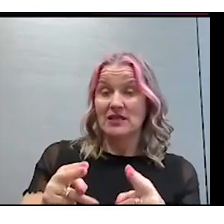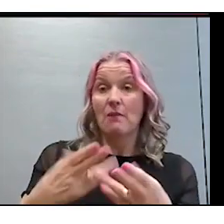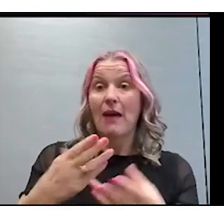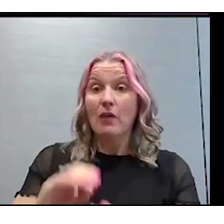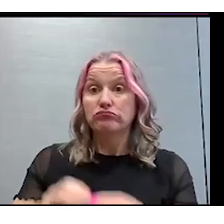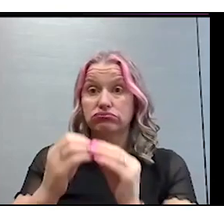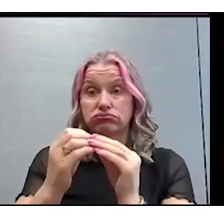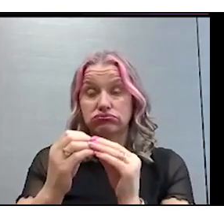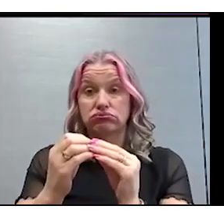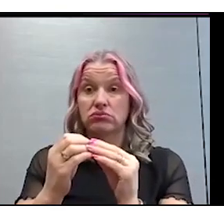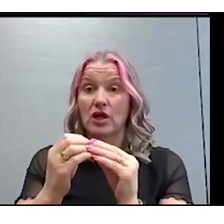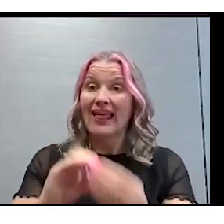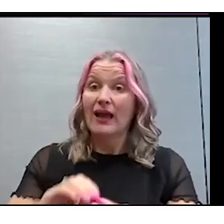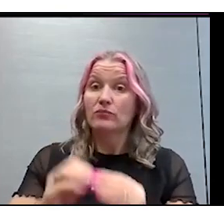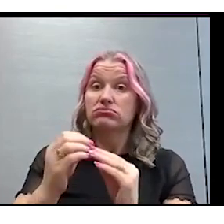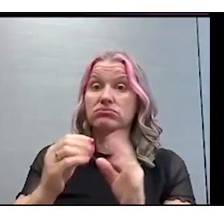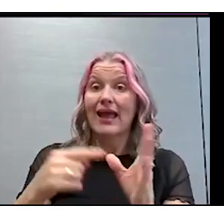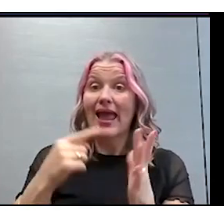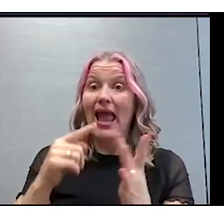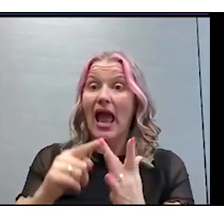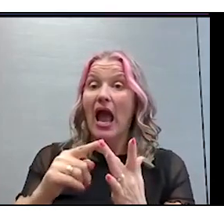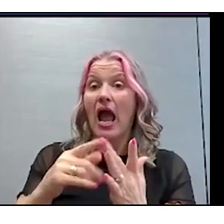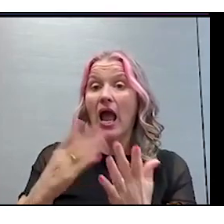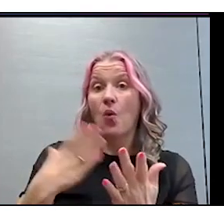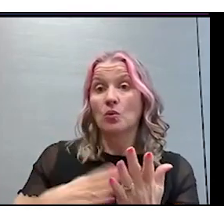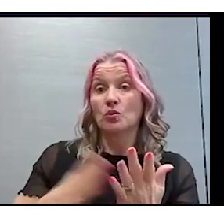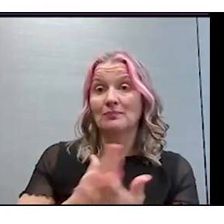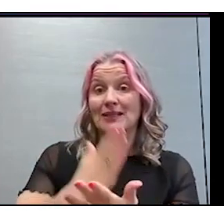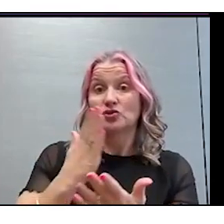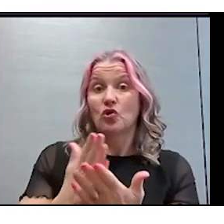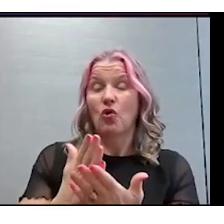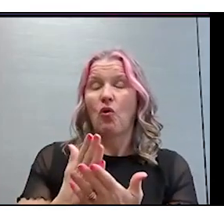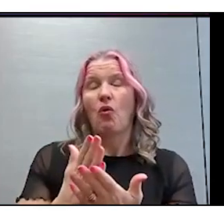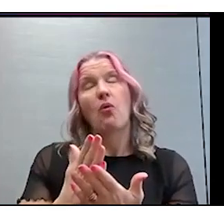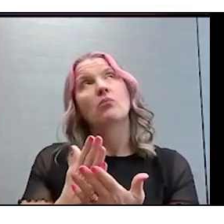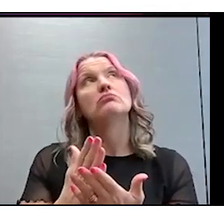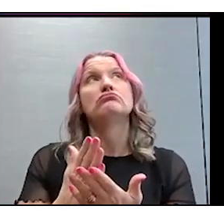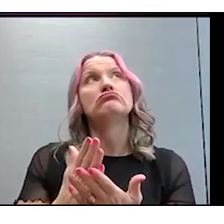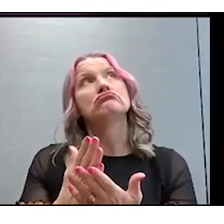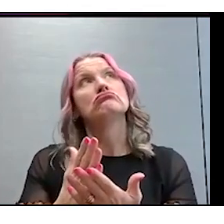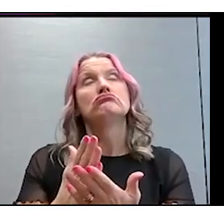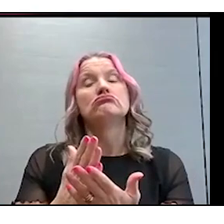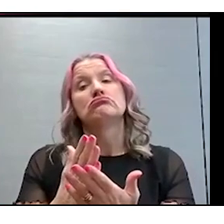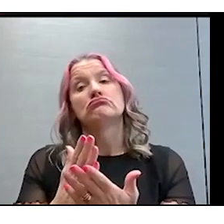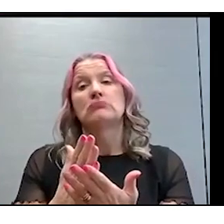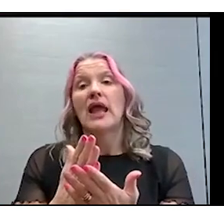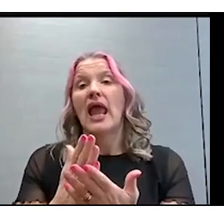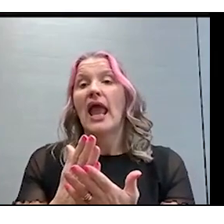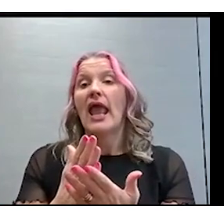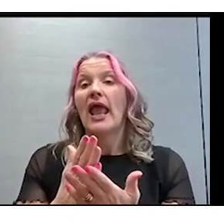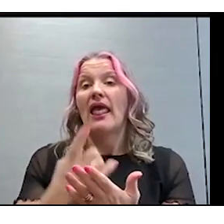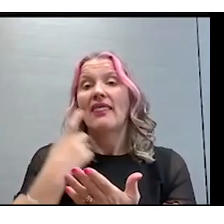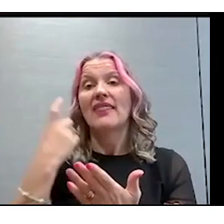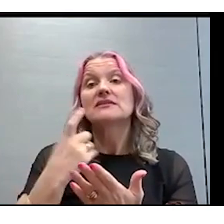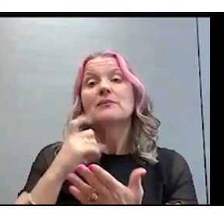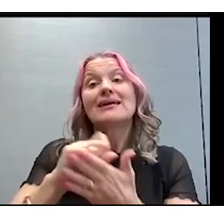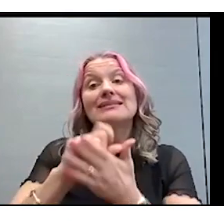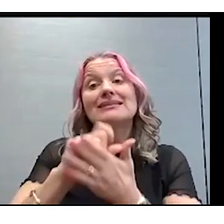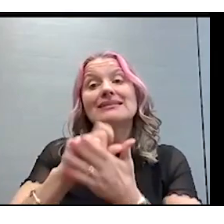uses generative AI and I want to make sure that it takes into account disability and it takes into